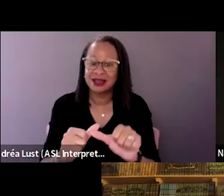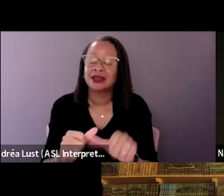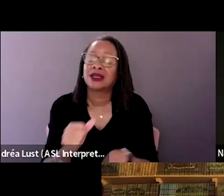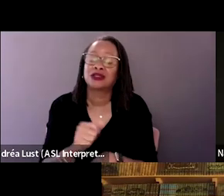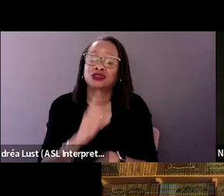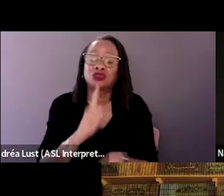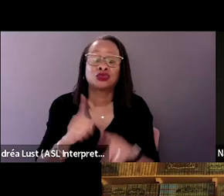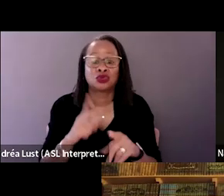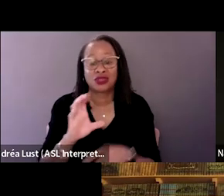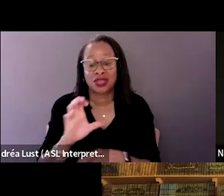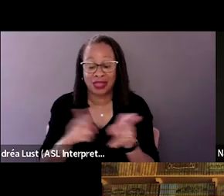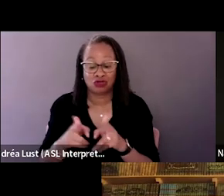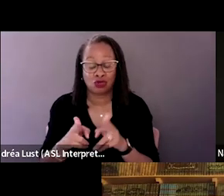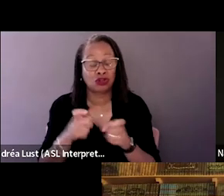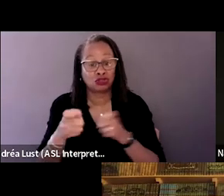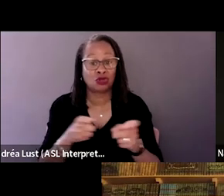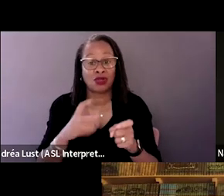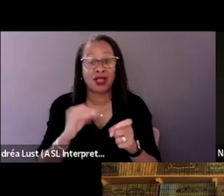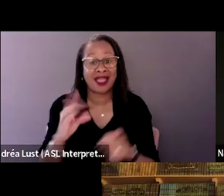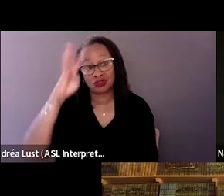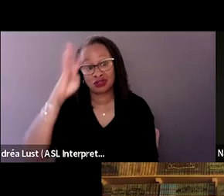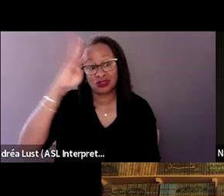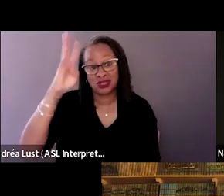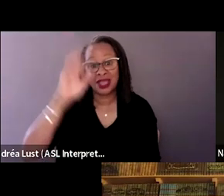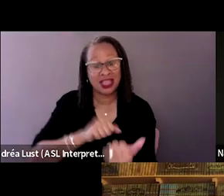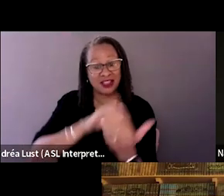and creativity in the face of the control .